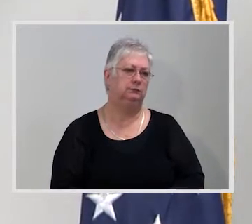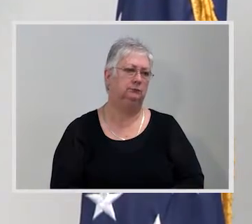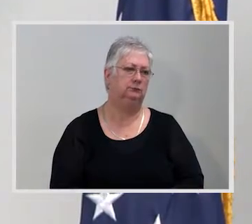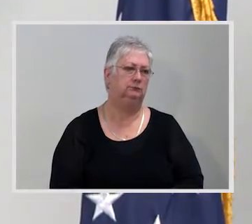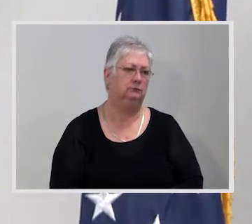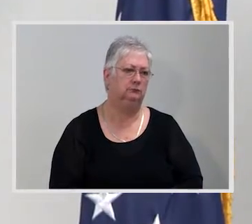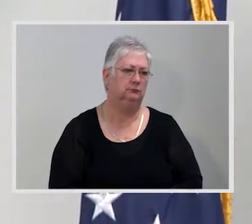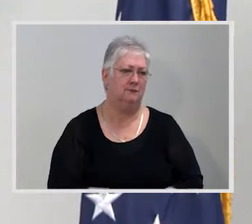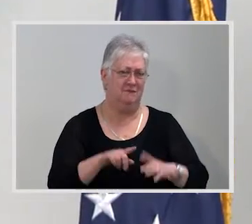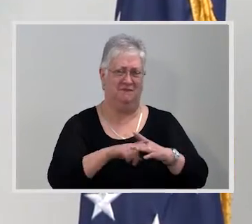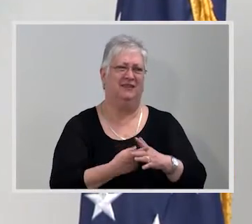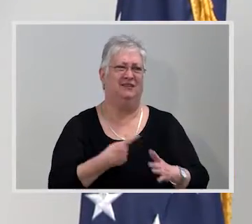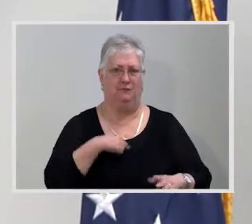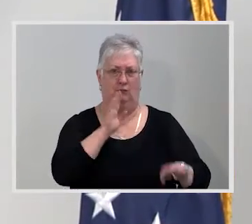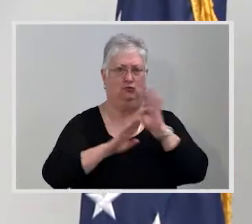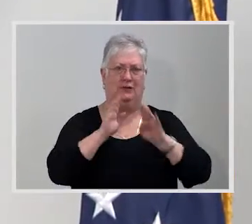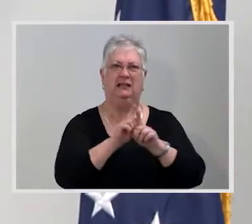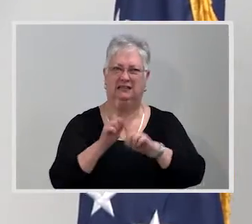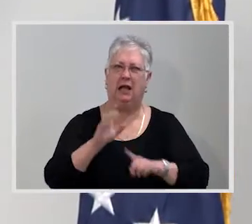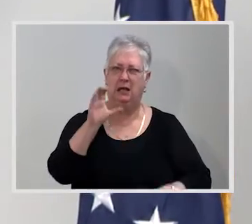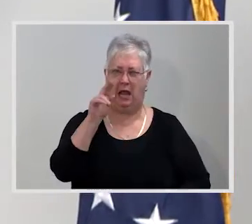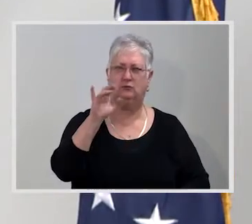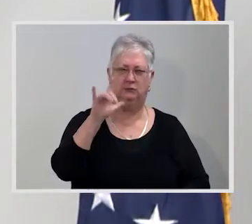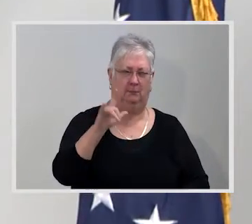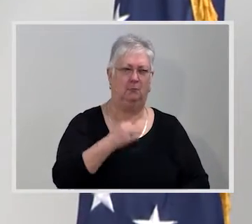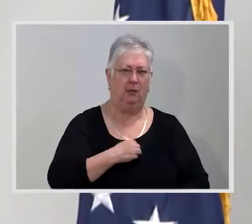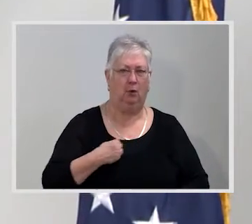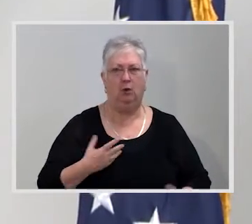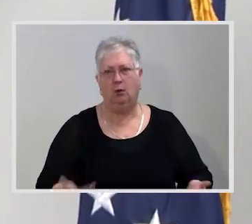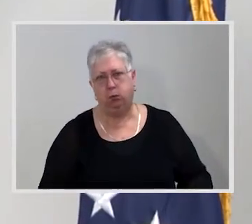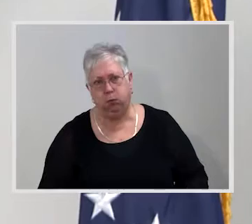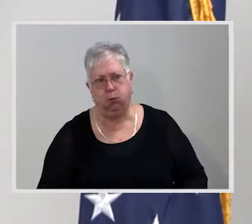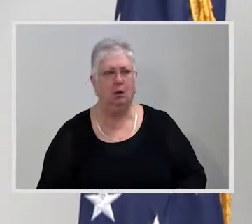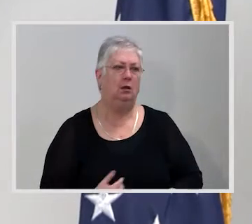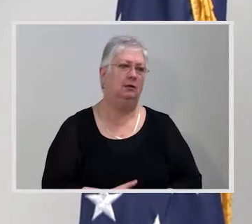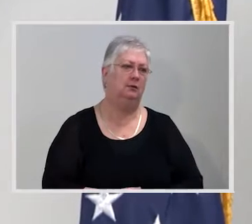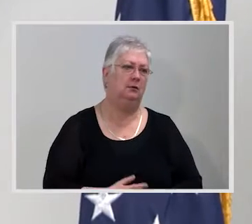BUDGET TO THE COUNCIL -- AND YOU KNOW I WORKED WITH TWO MAYORS. IT WAS PRETTY MUCH FULLY COOKED